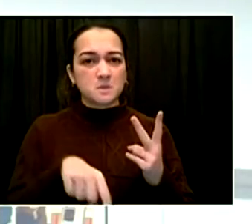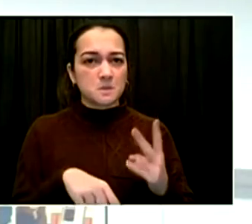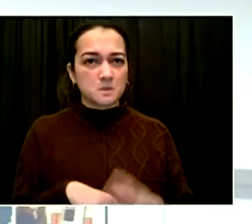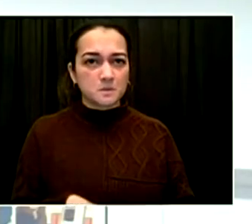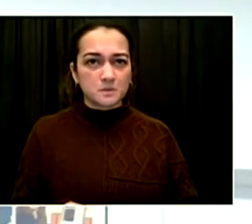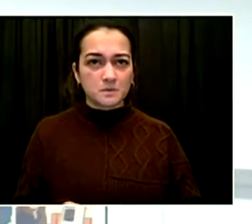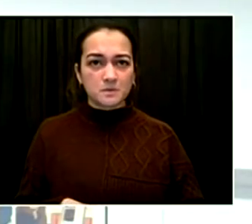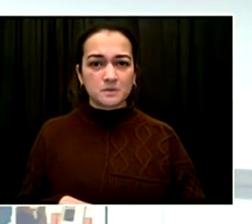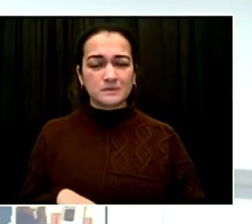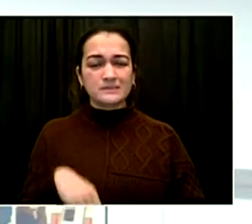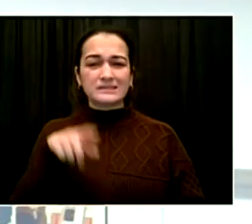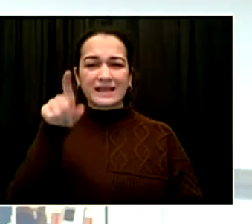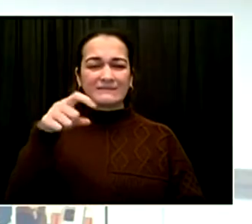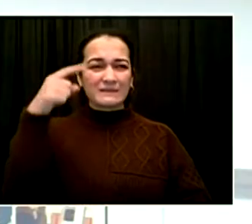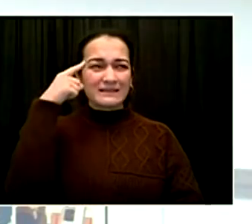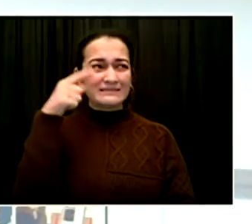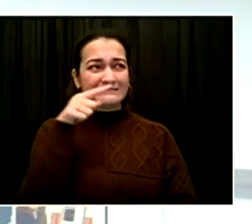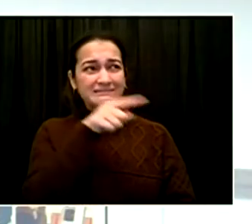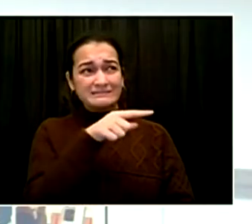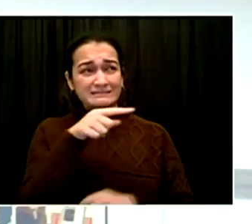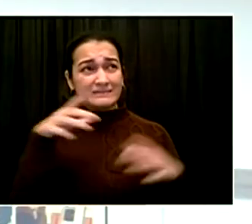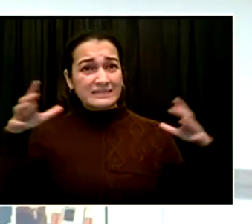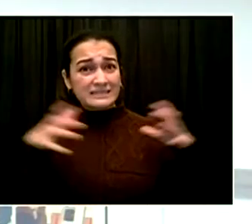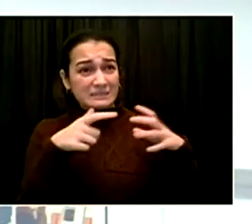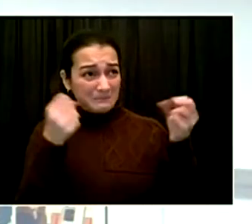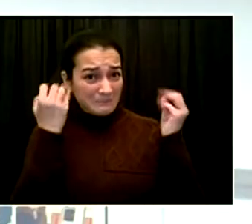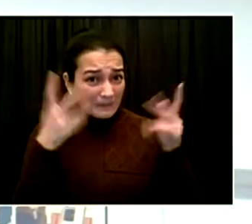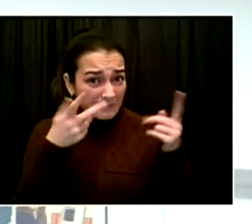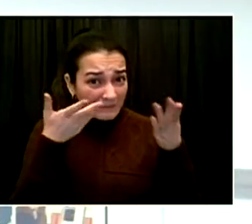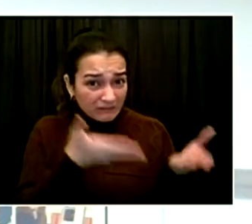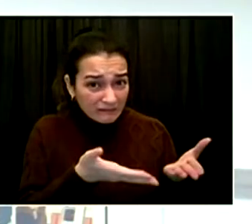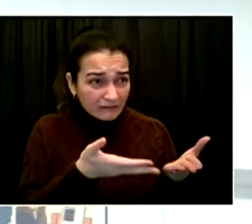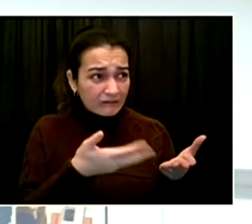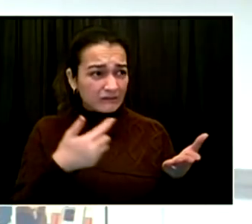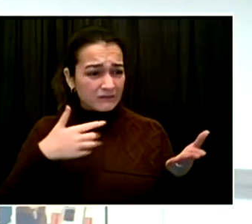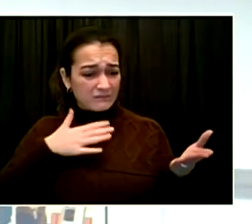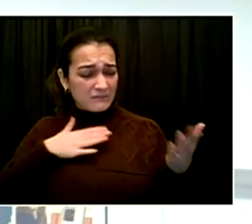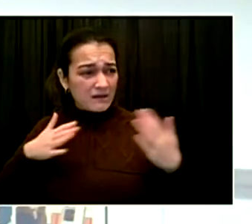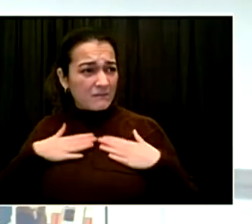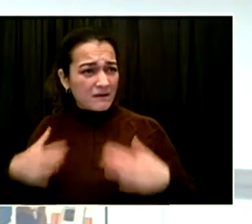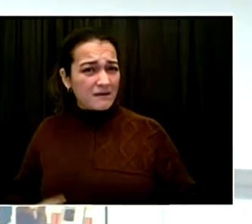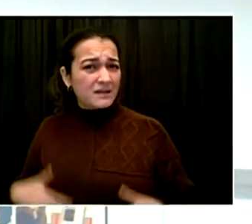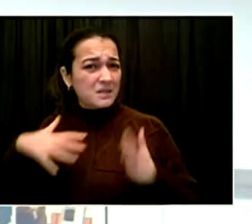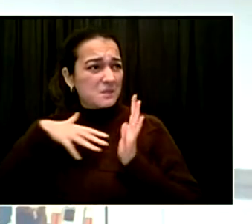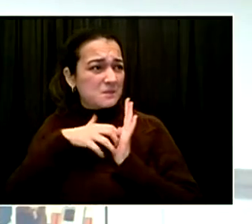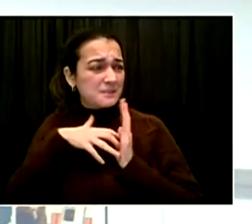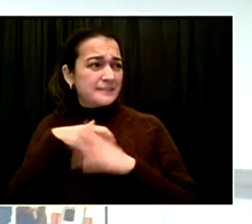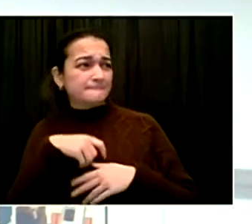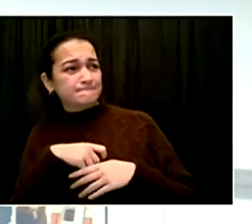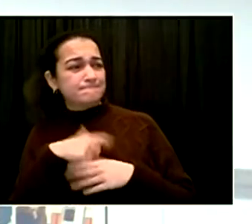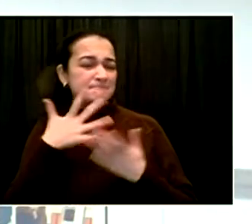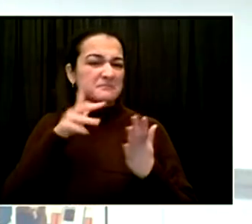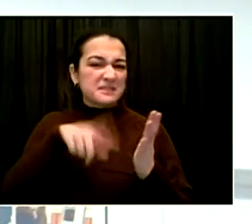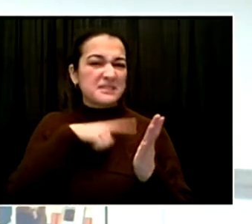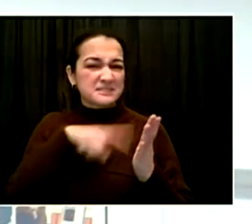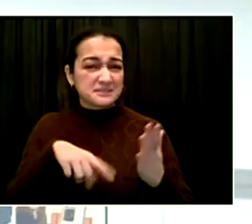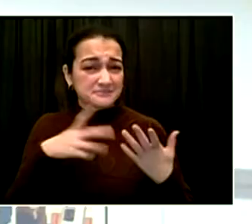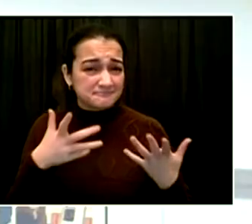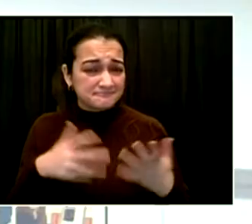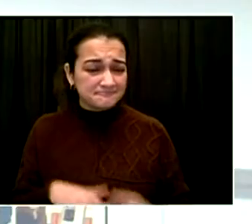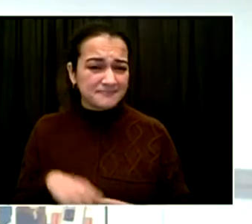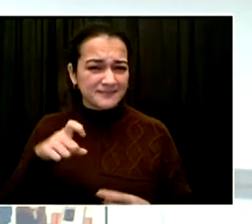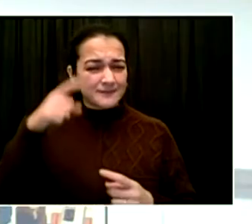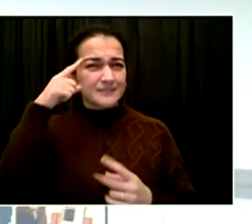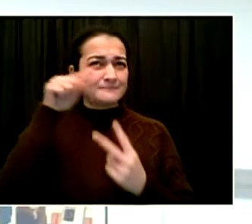GO TO SOMETHING WHERE THERE IS